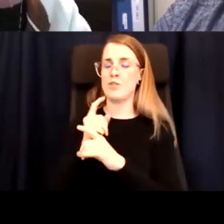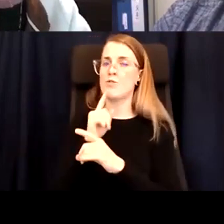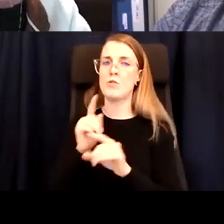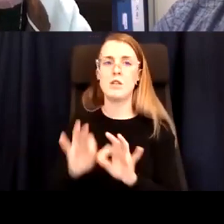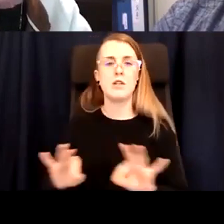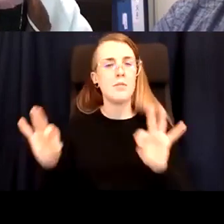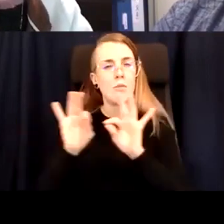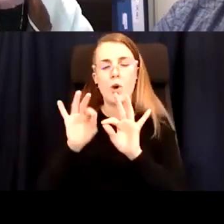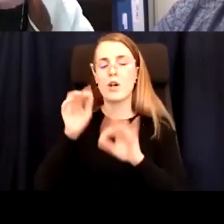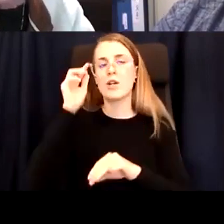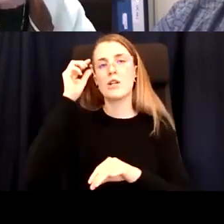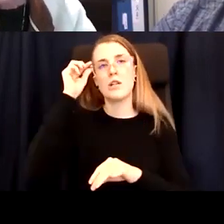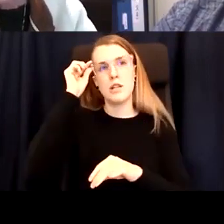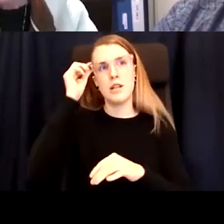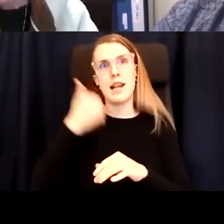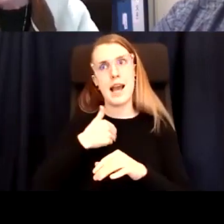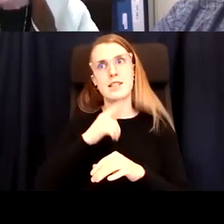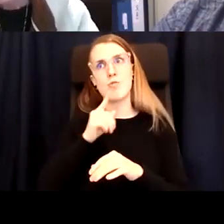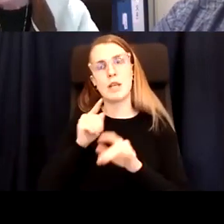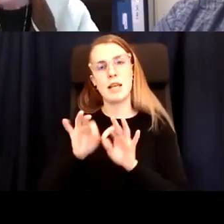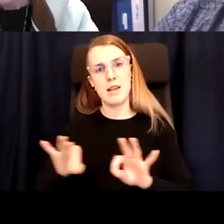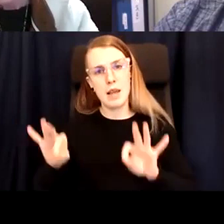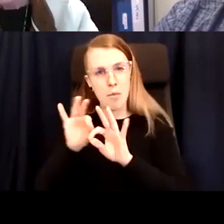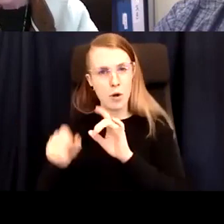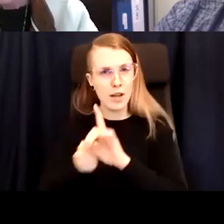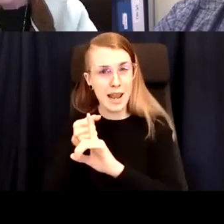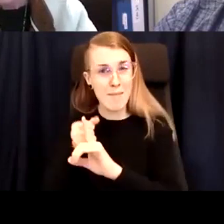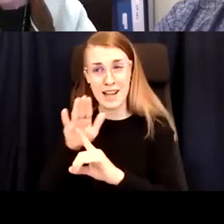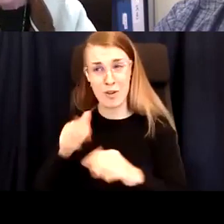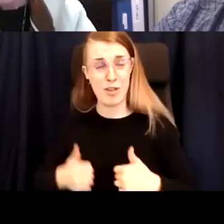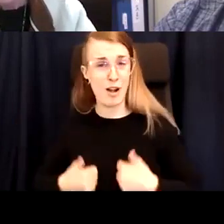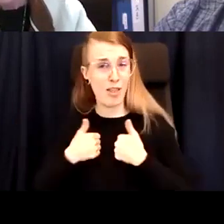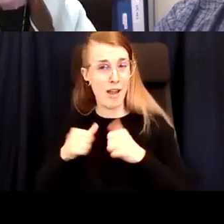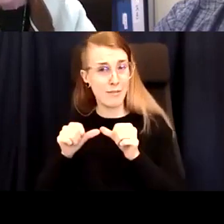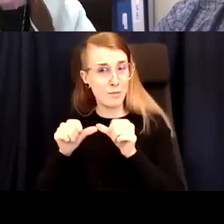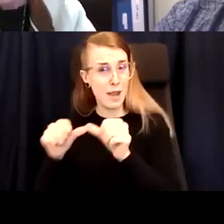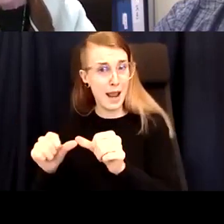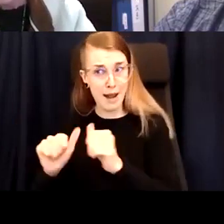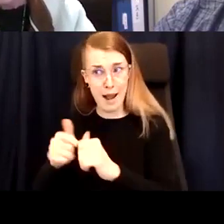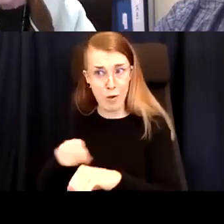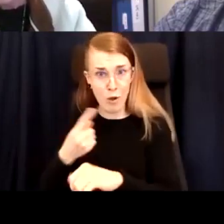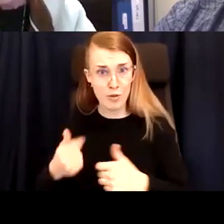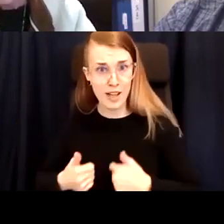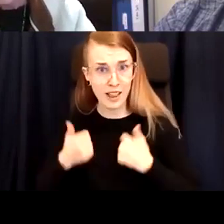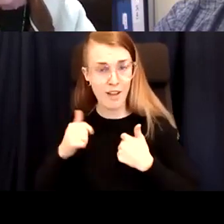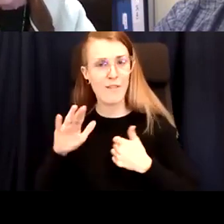And it has really important impact on their life span and their quality of life. And so the reason why we want to do that is so important.